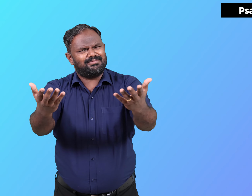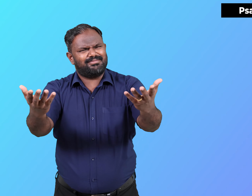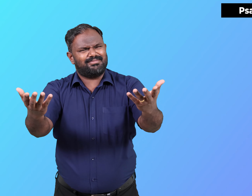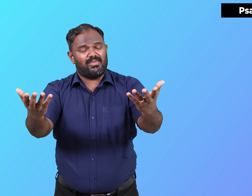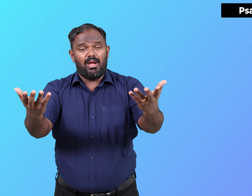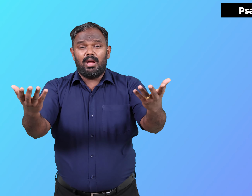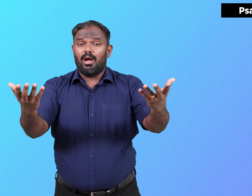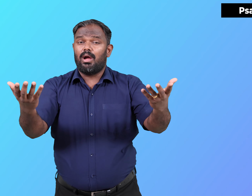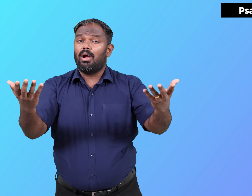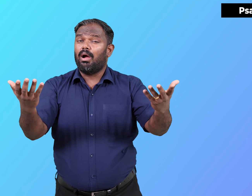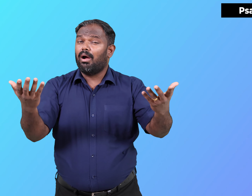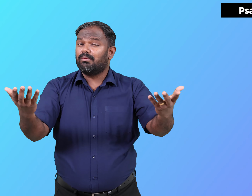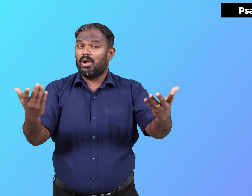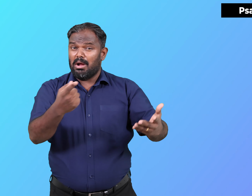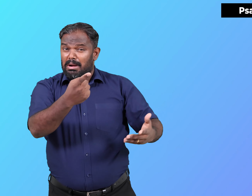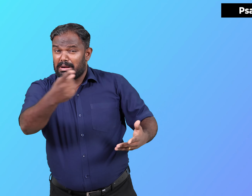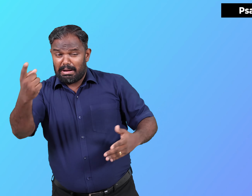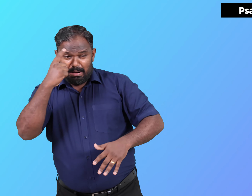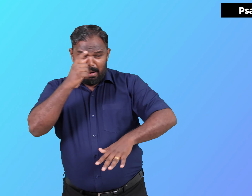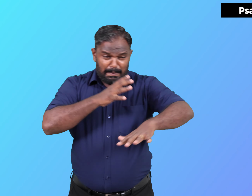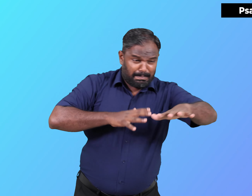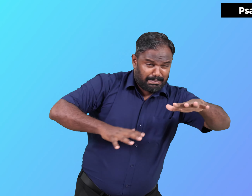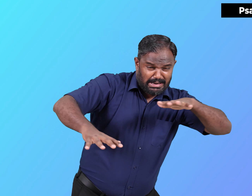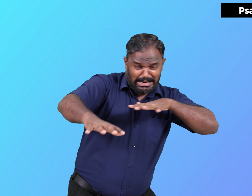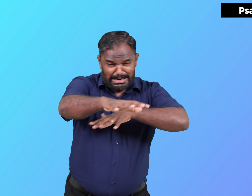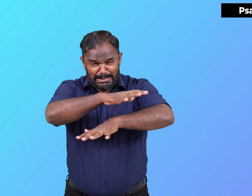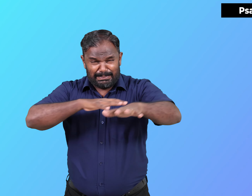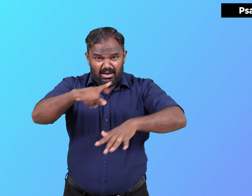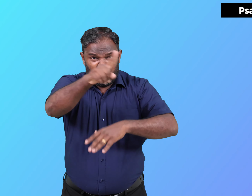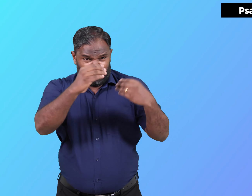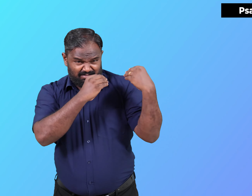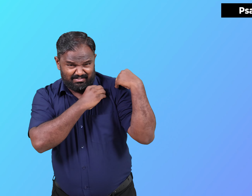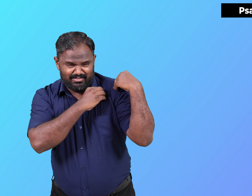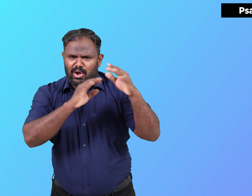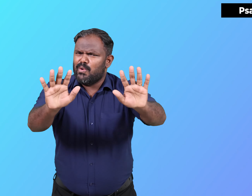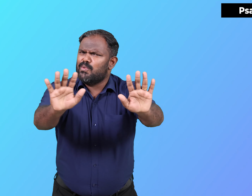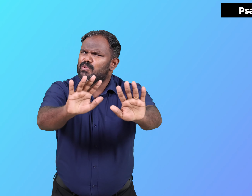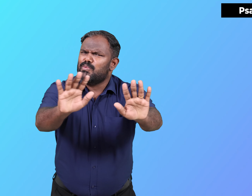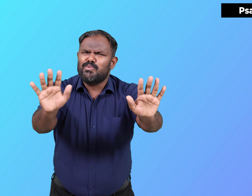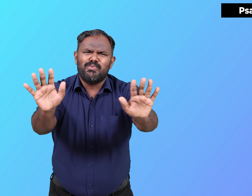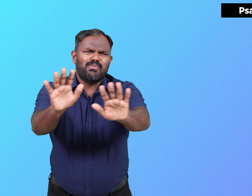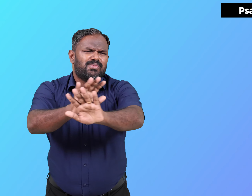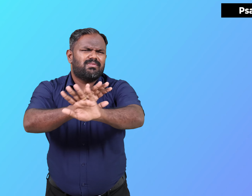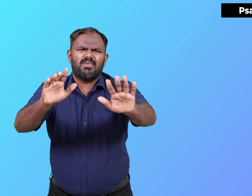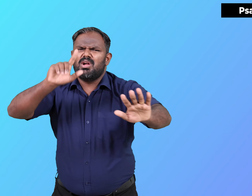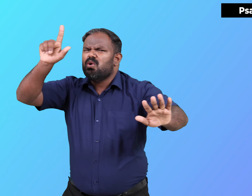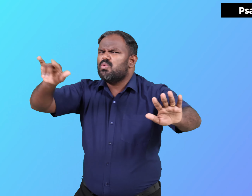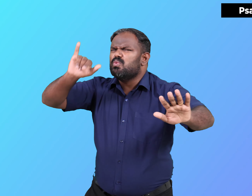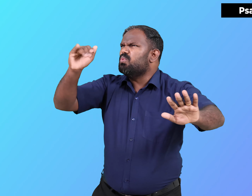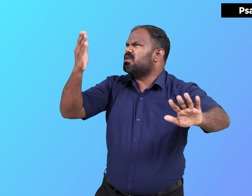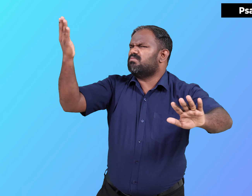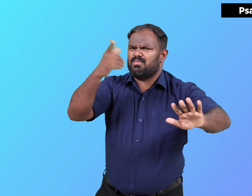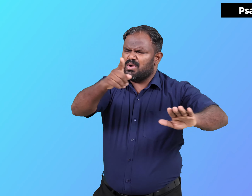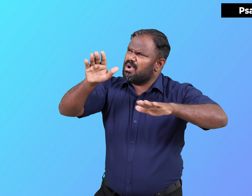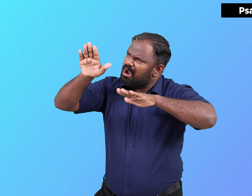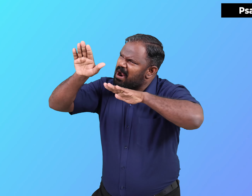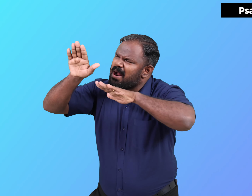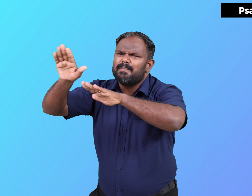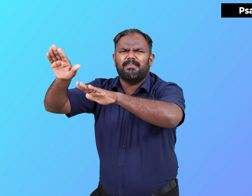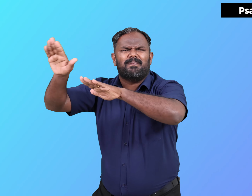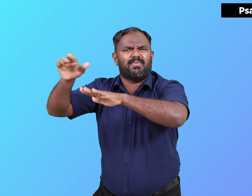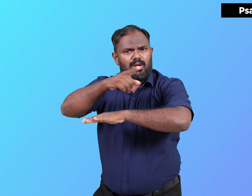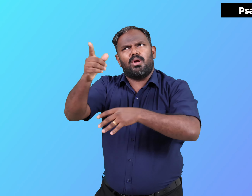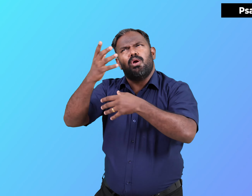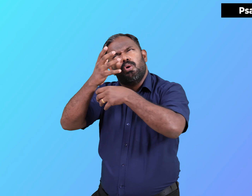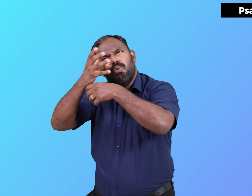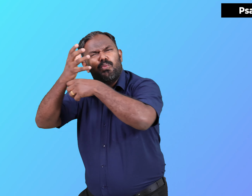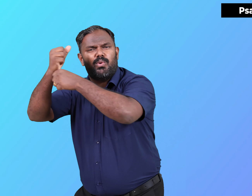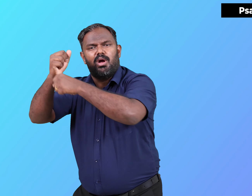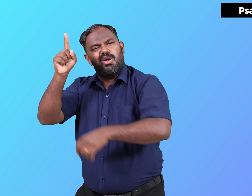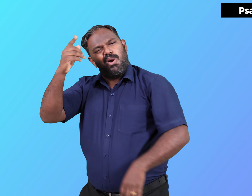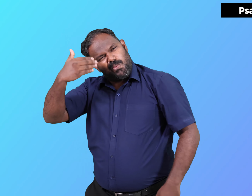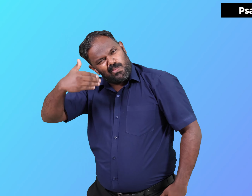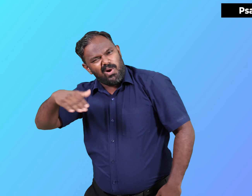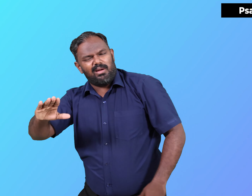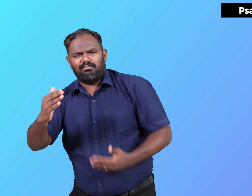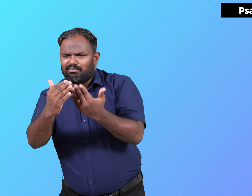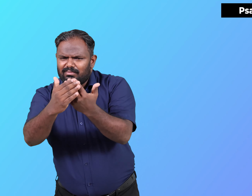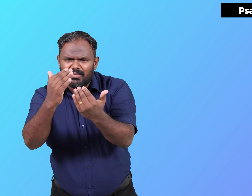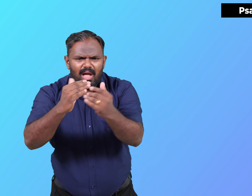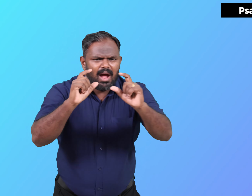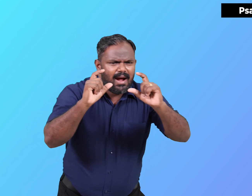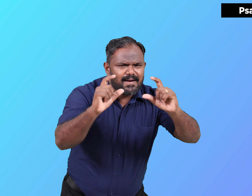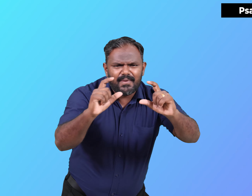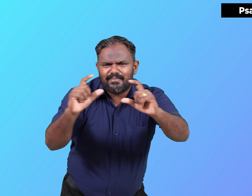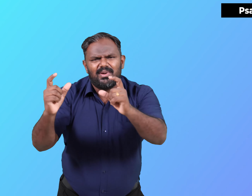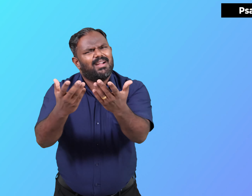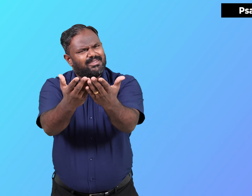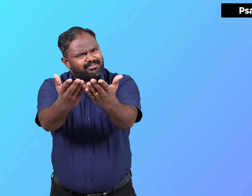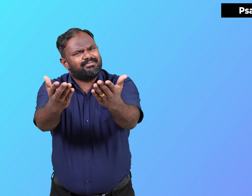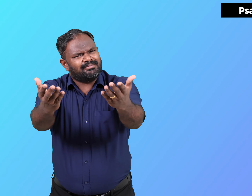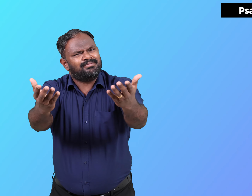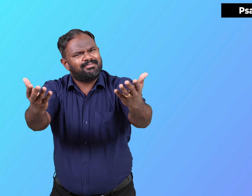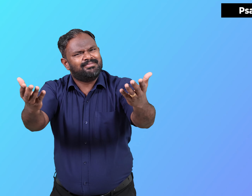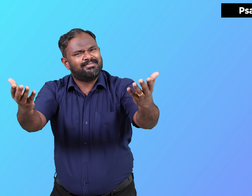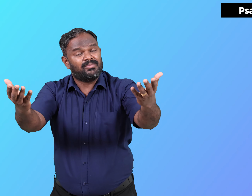Give your life to the LORD. Trust in him, and he will help you.